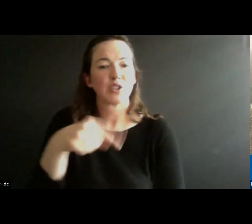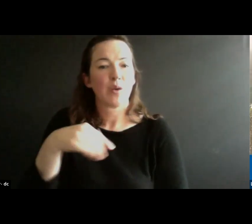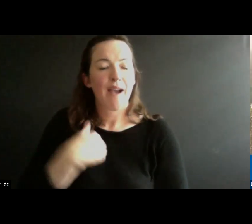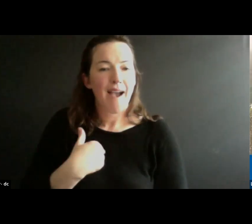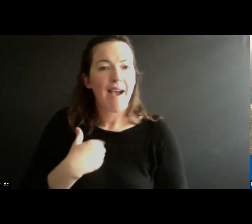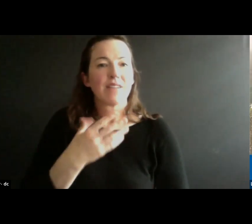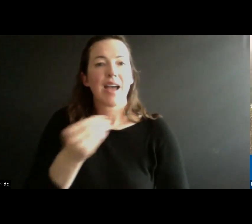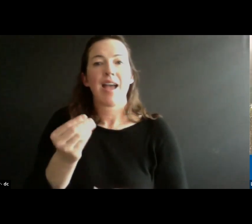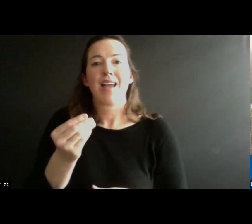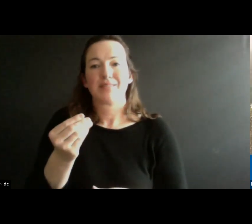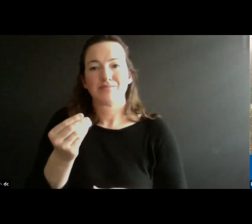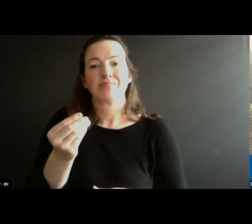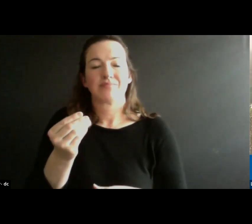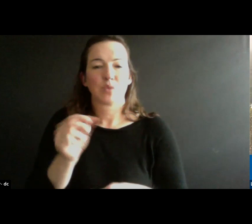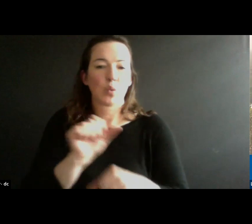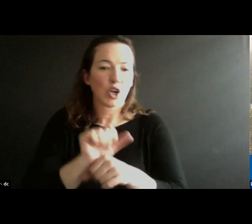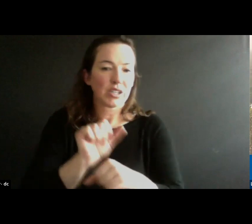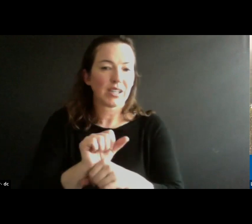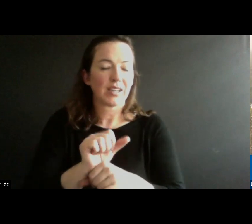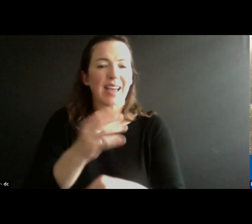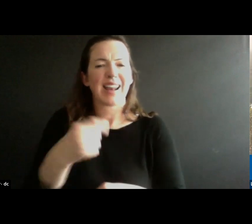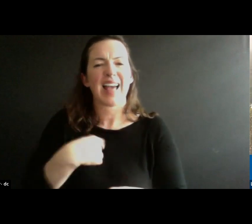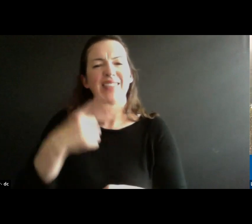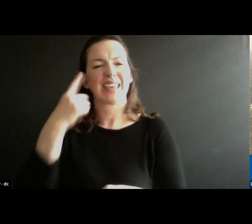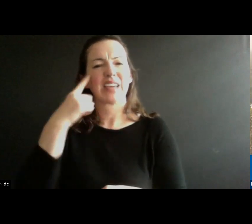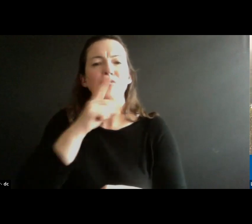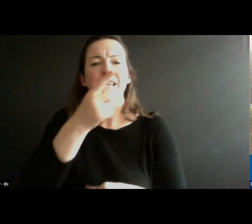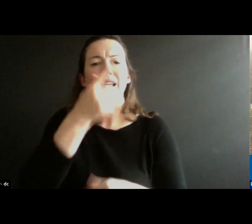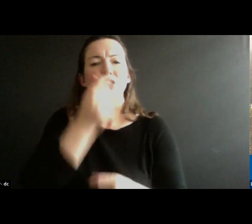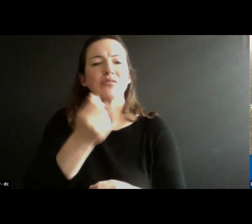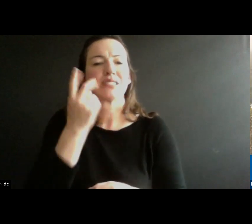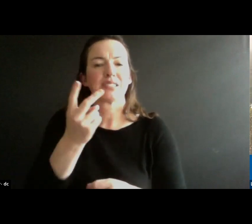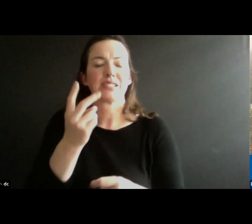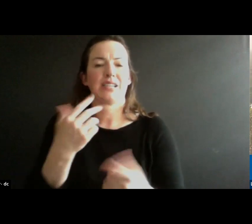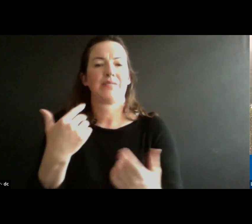that are working. And I think it's really interesting to hear how complimentary none